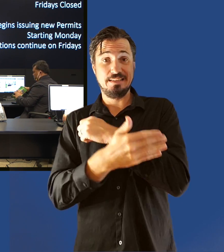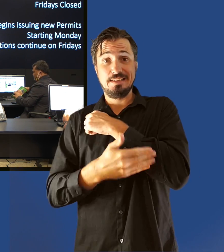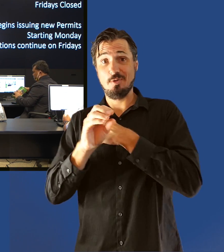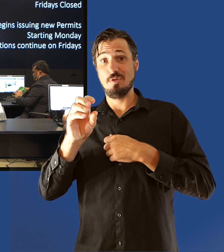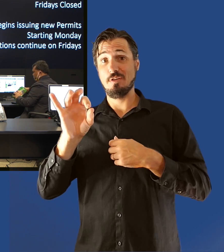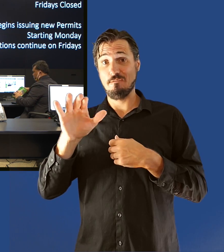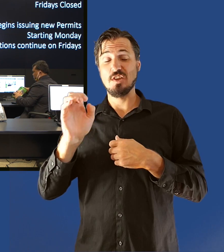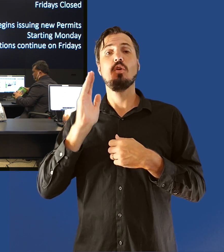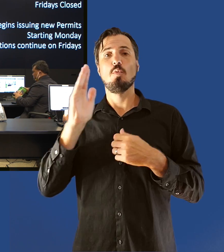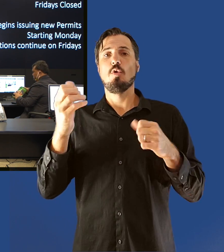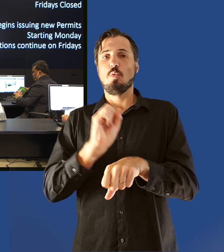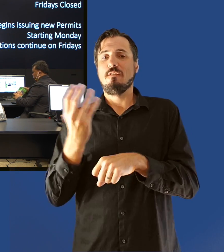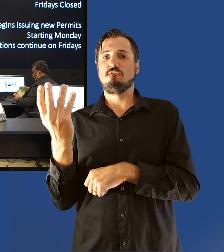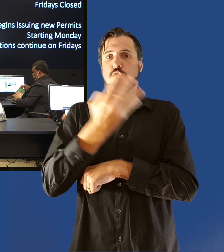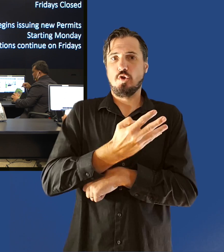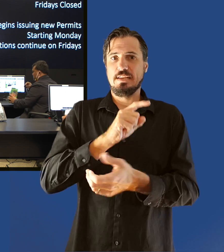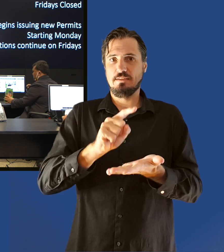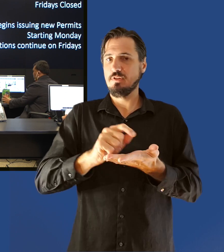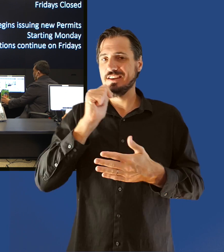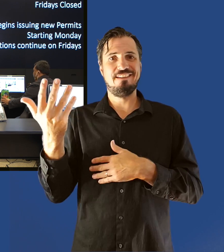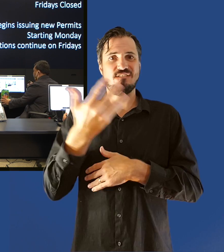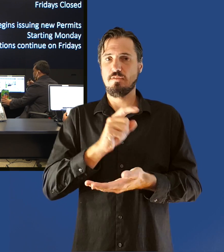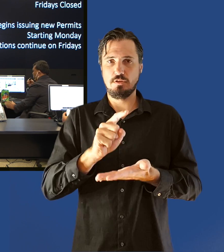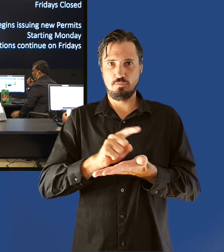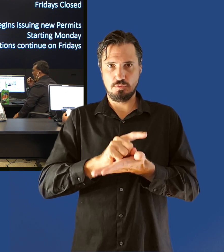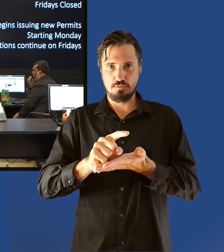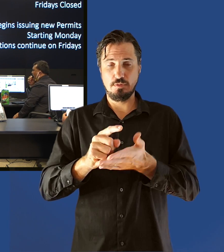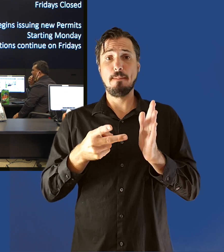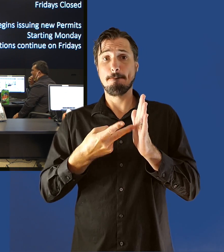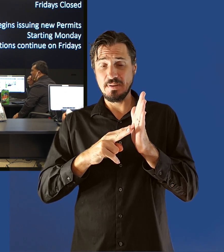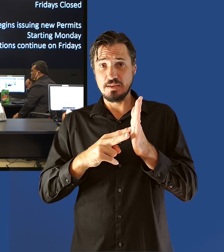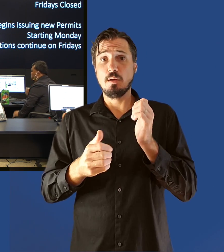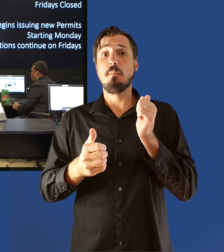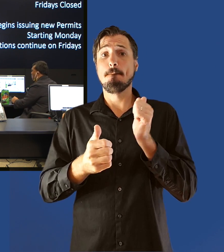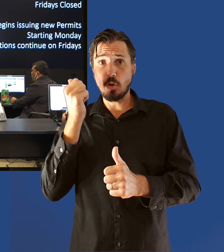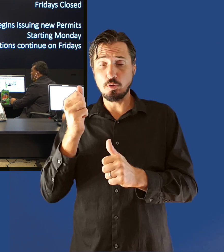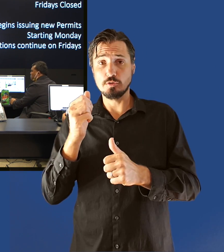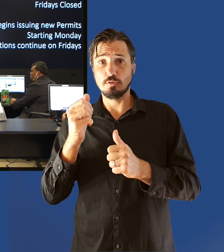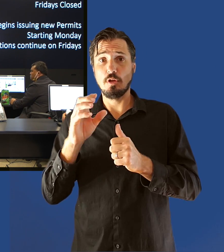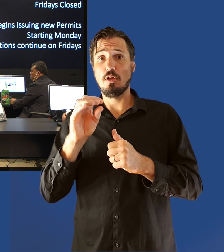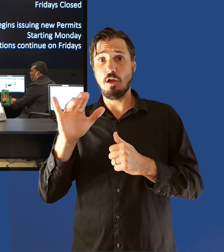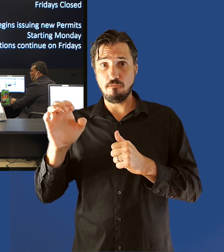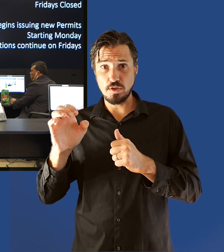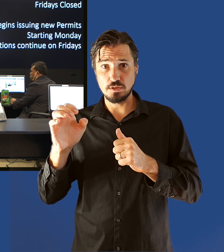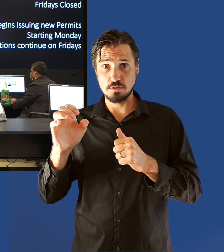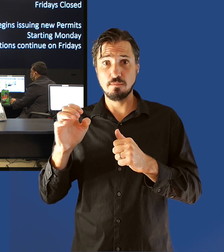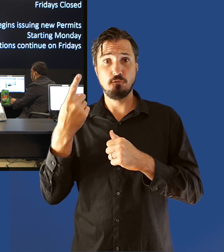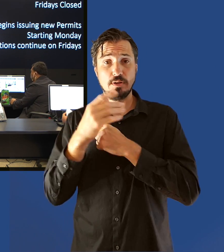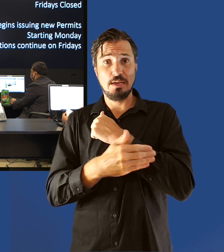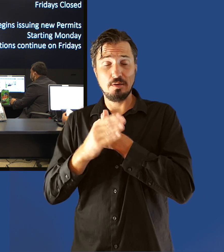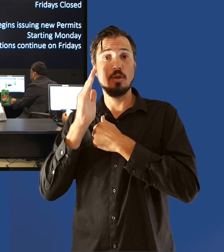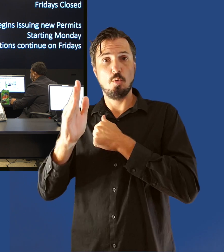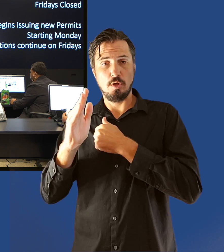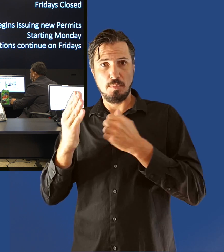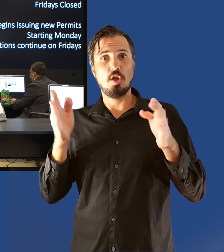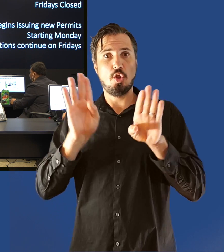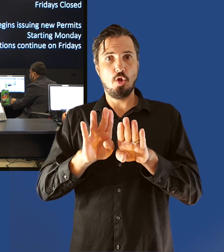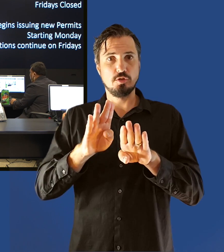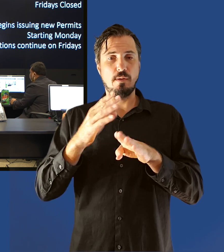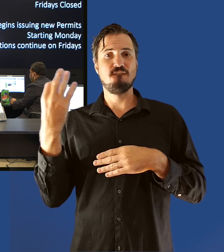This means most public-facing county offices will be closed every Friday, and open from 6:45 a.m. to 5:30 p.m. Monday through Thursday.